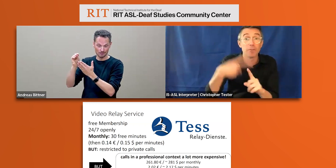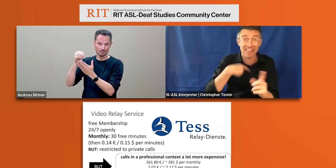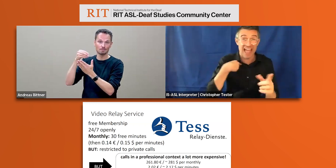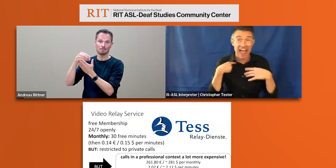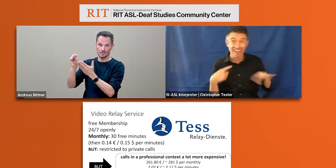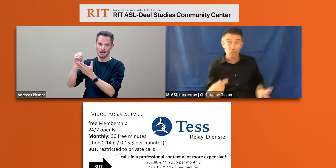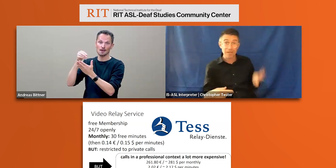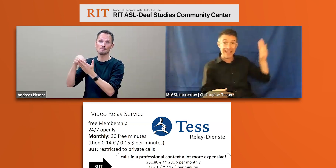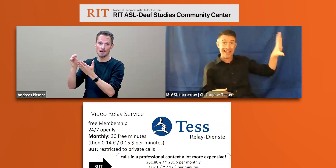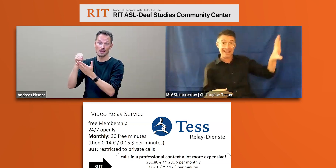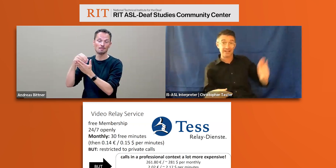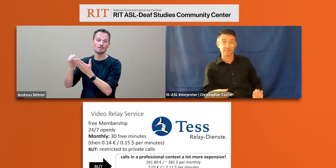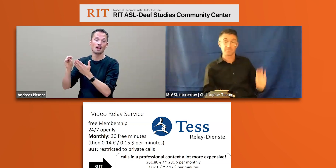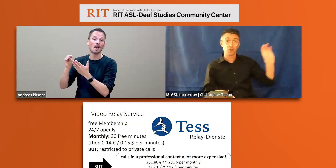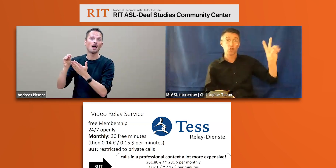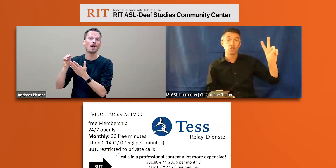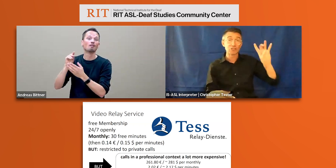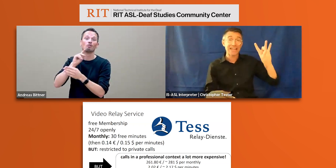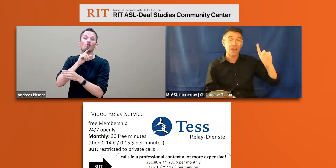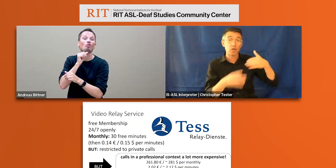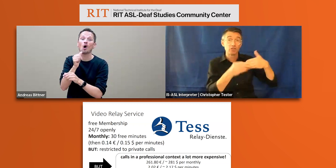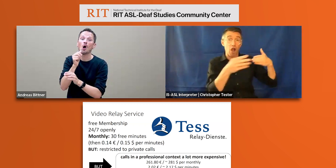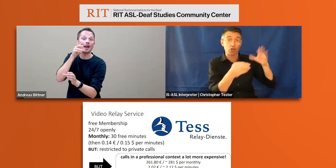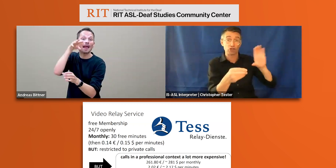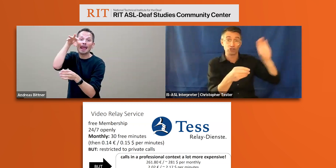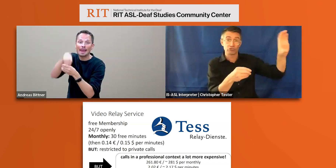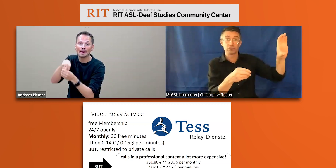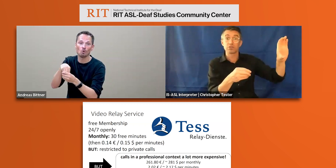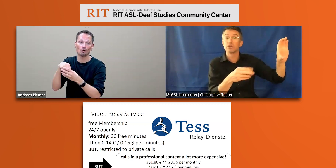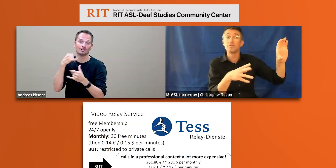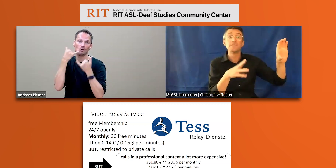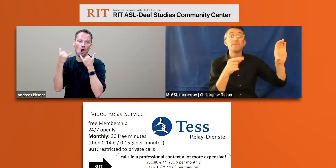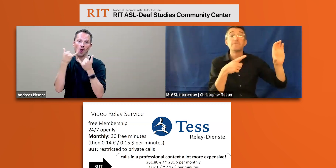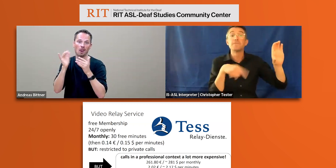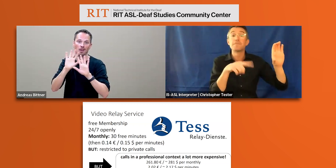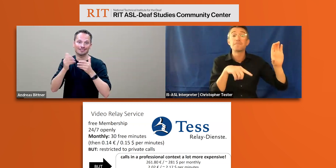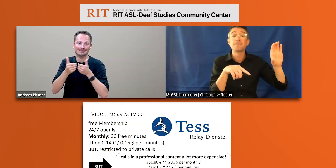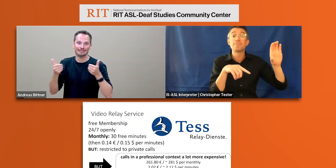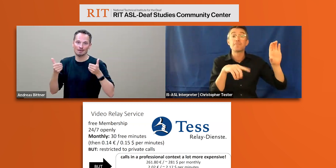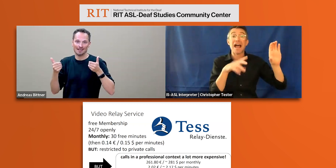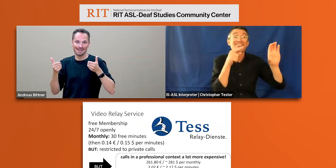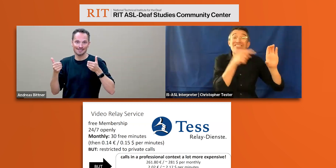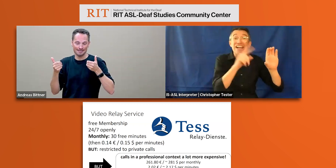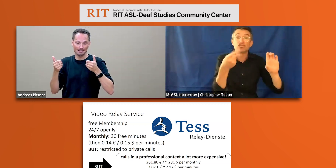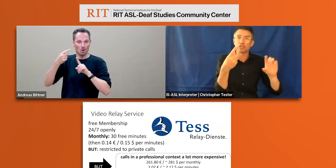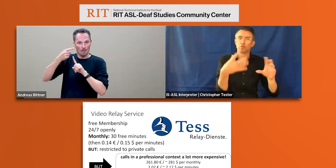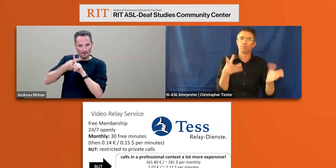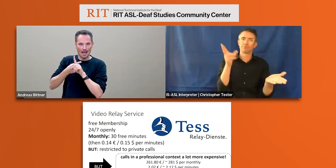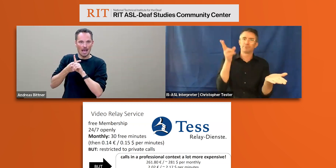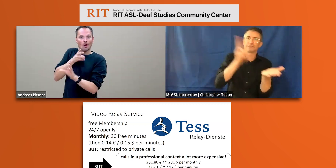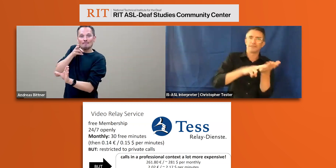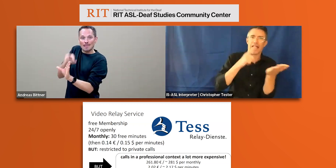which is about $280 US a month for this service.